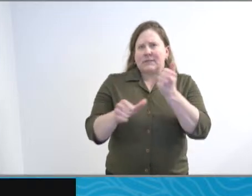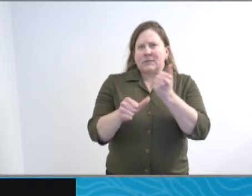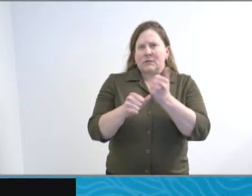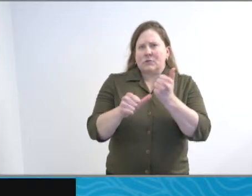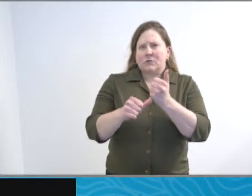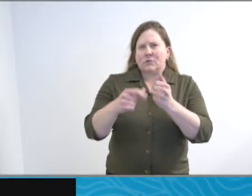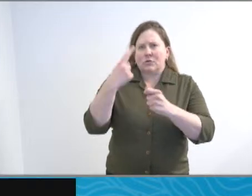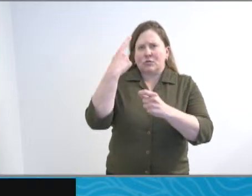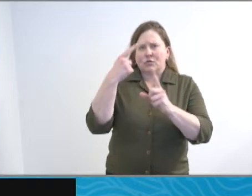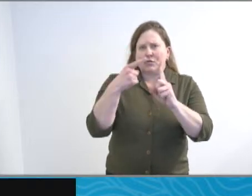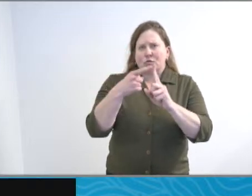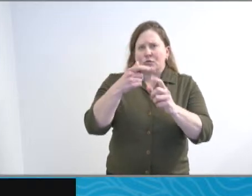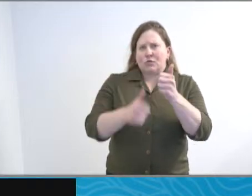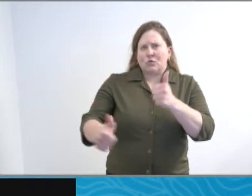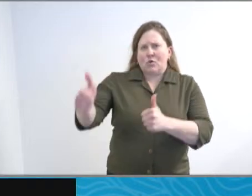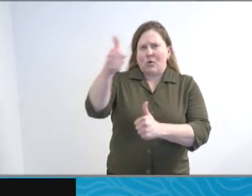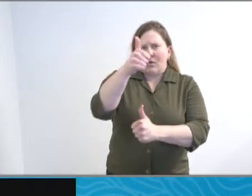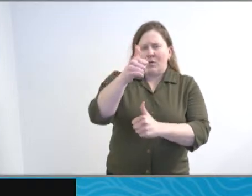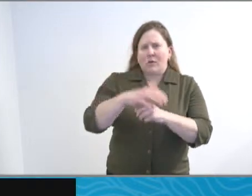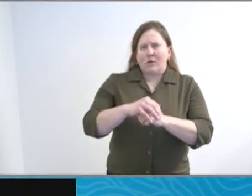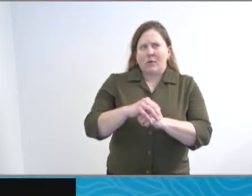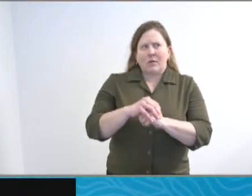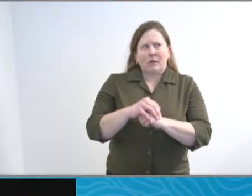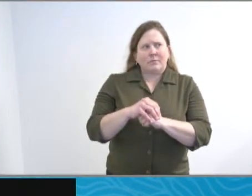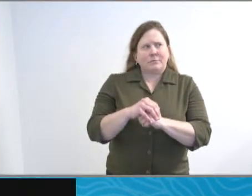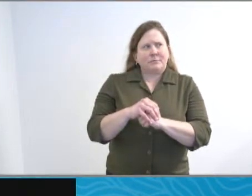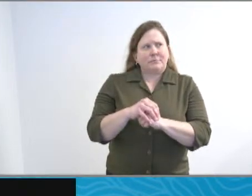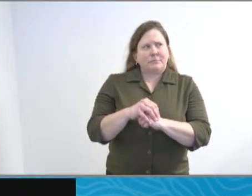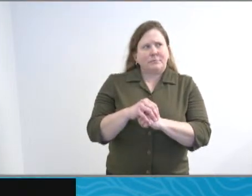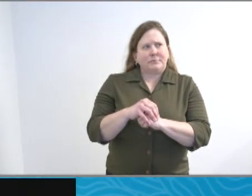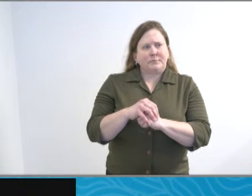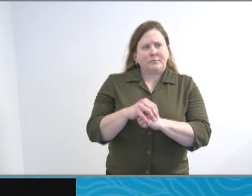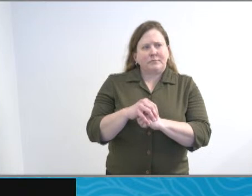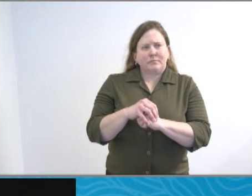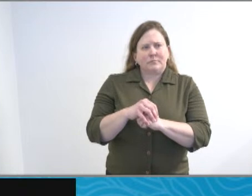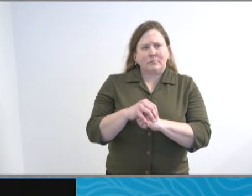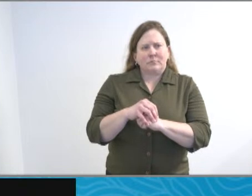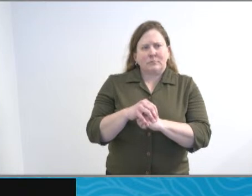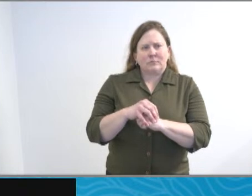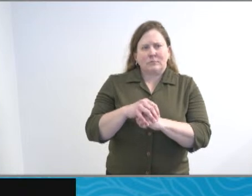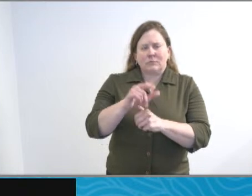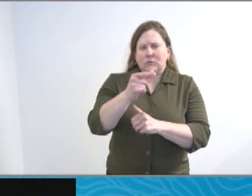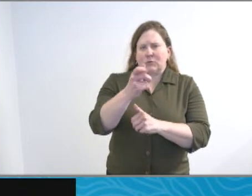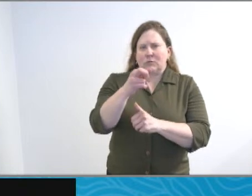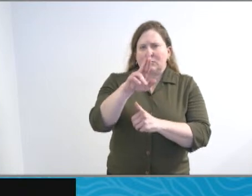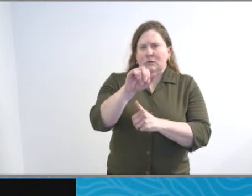Thank you. Mr. Sai, would you introduce yourself, please? Sure, my name is George Sai, assistant Director